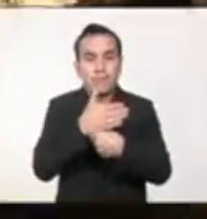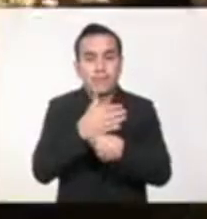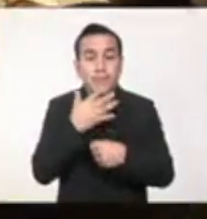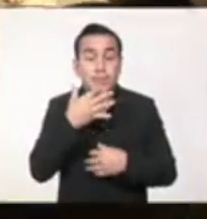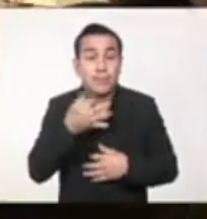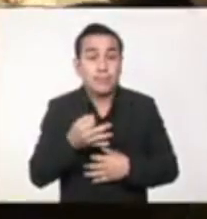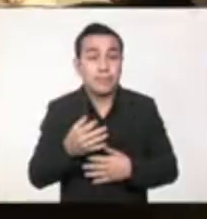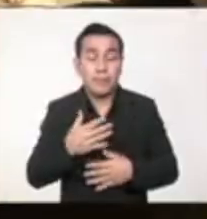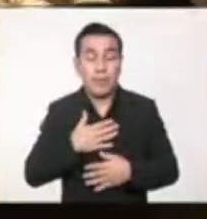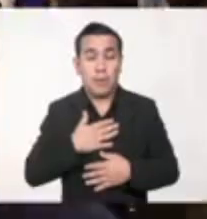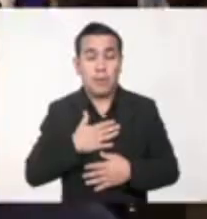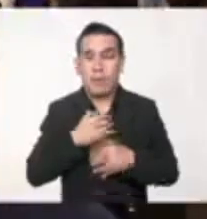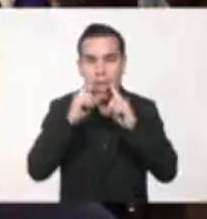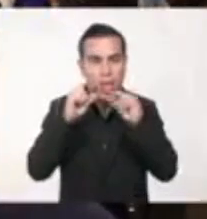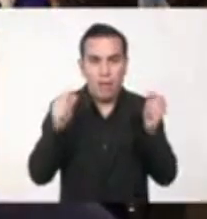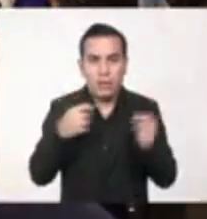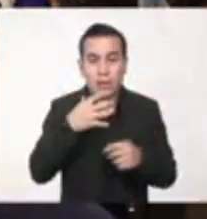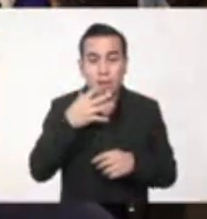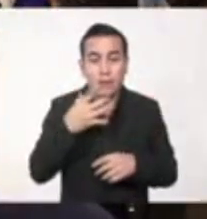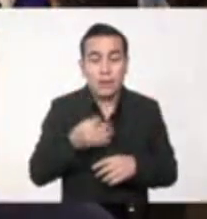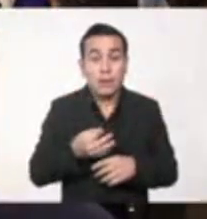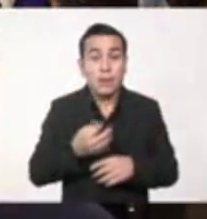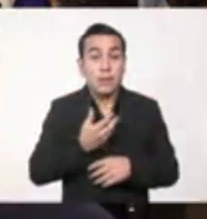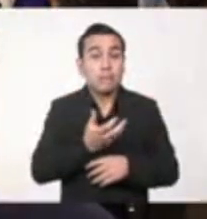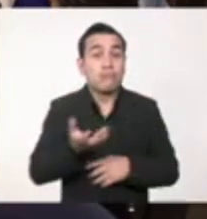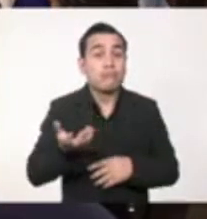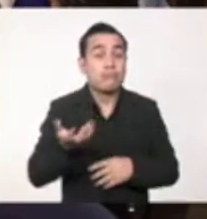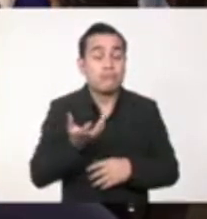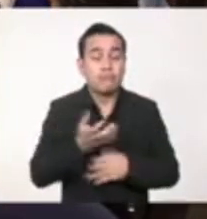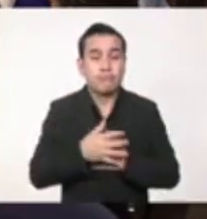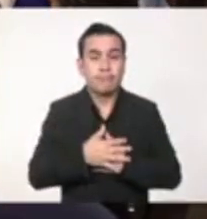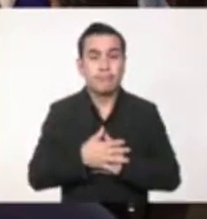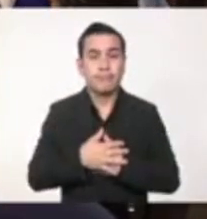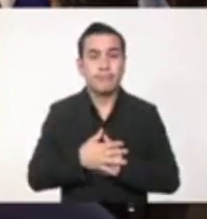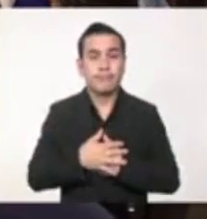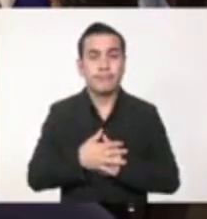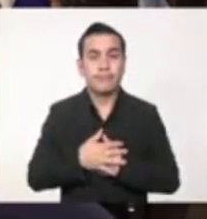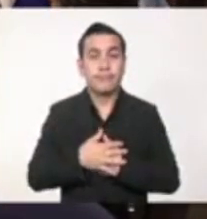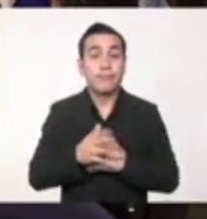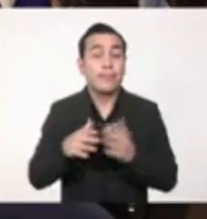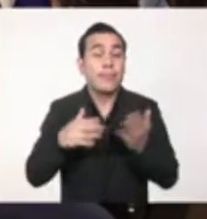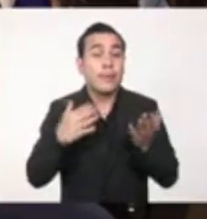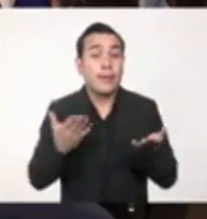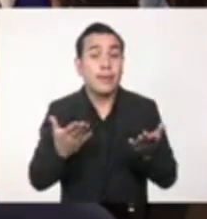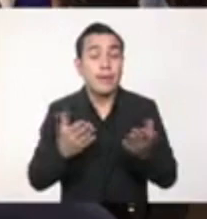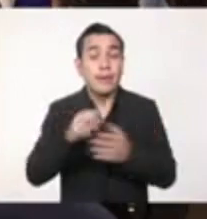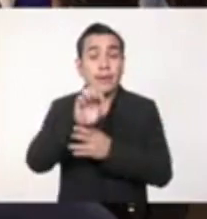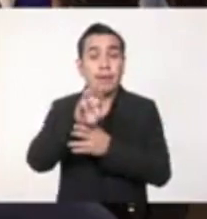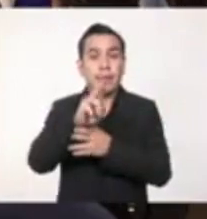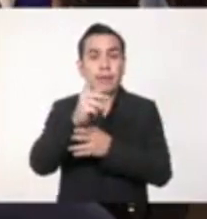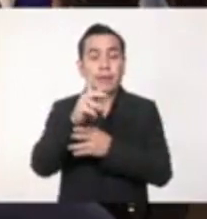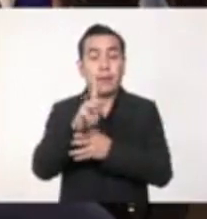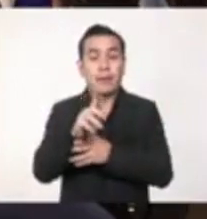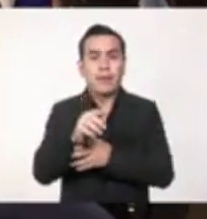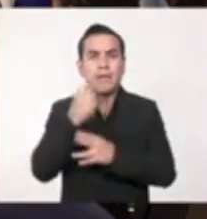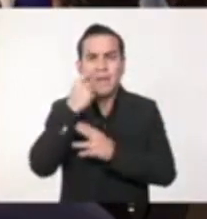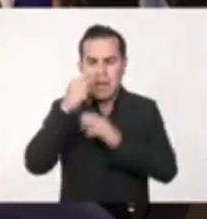that is not a House Minery Wip. And then Erick Cantor tells him Barack Obama, there he is in the video, you can look for him in